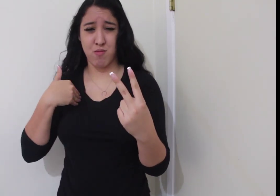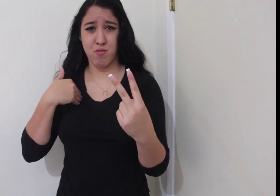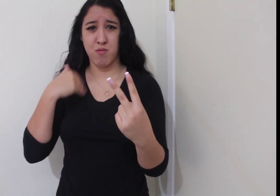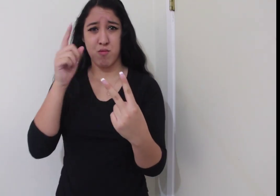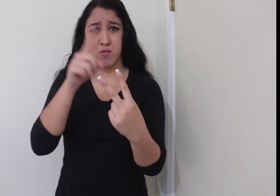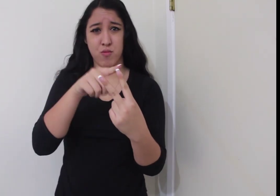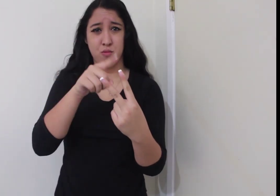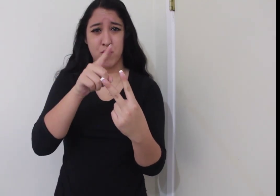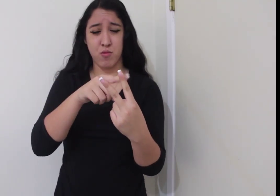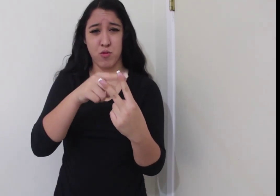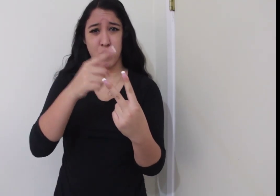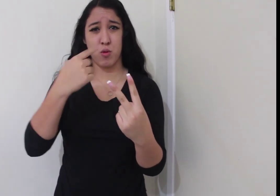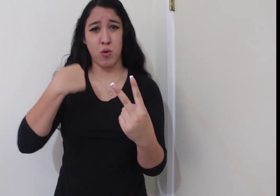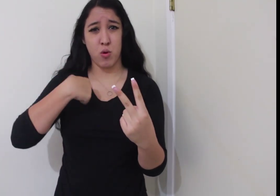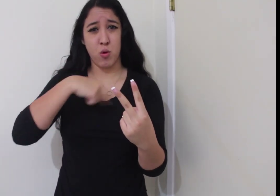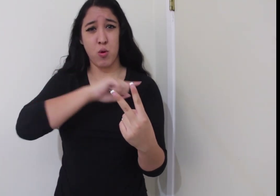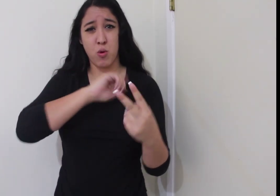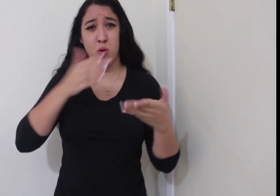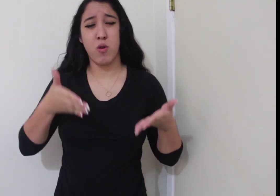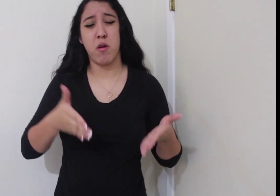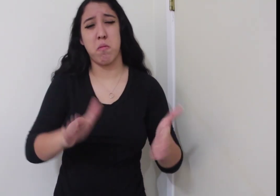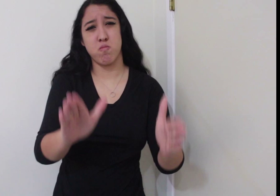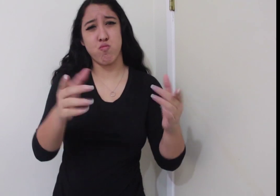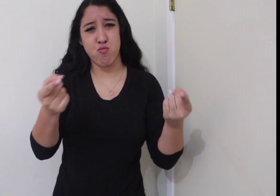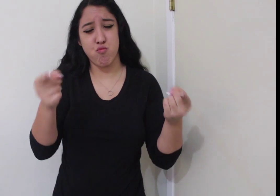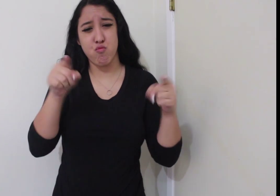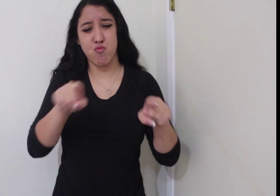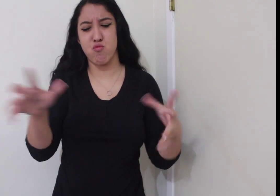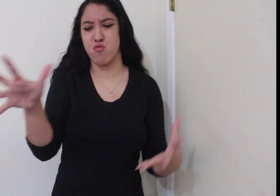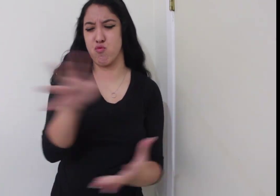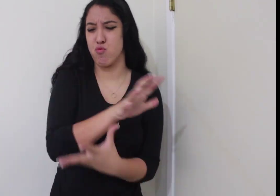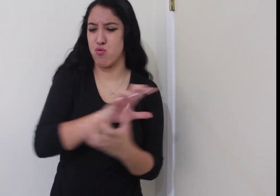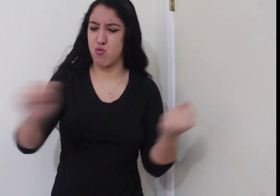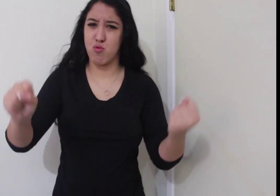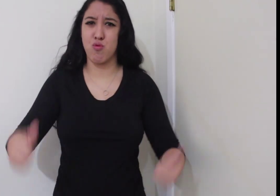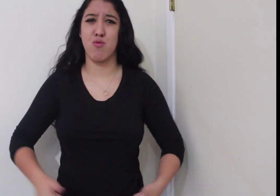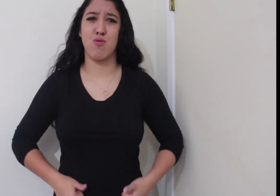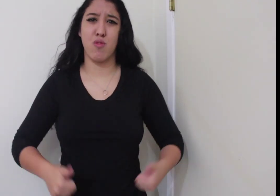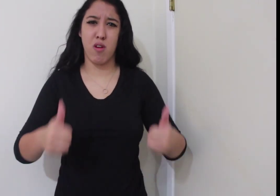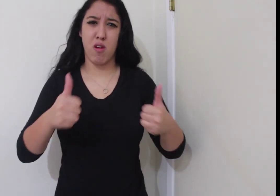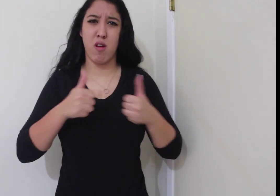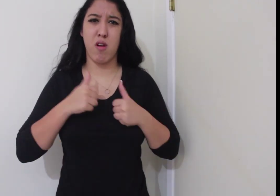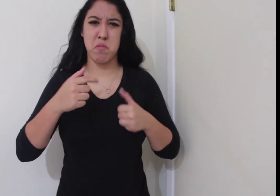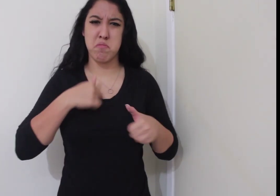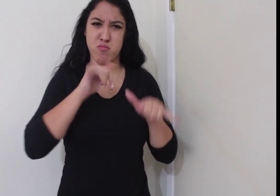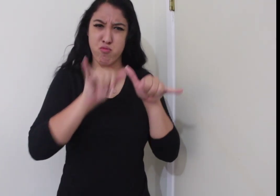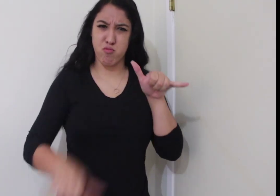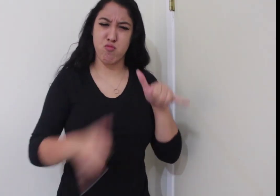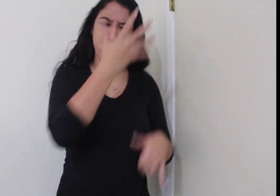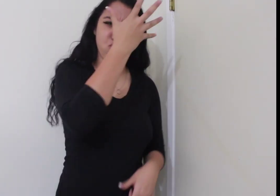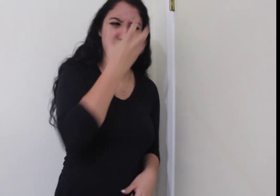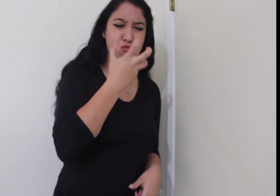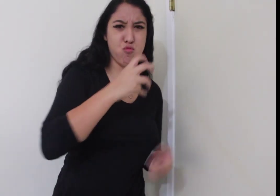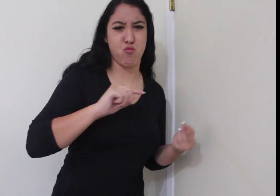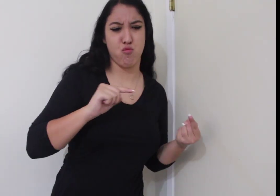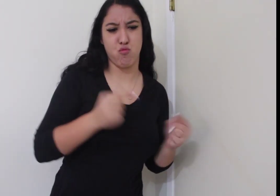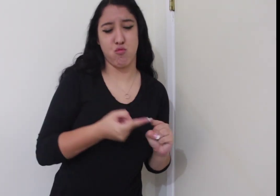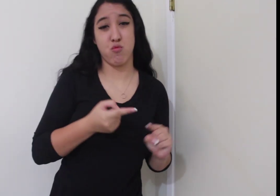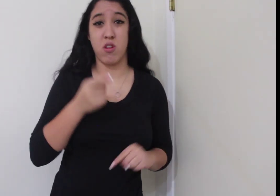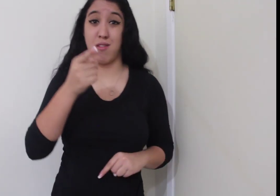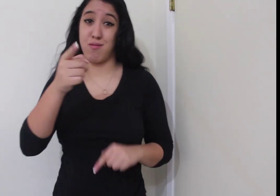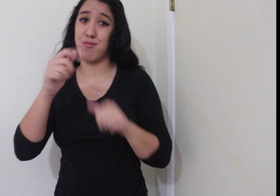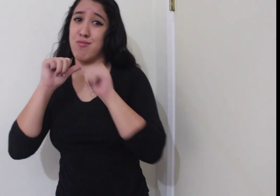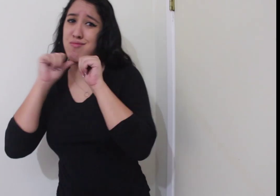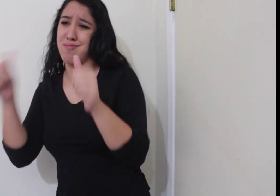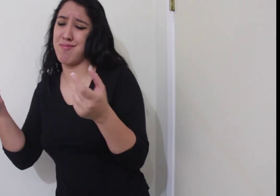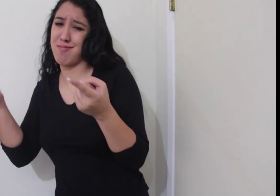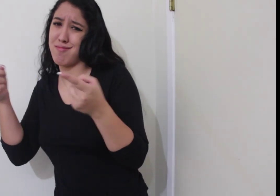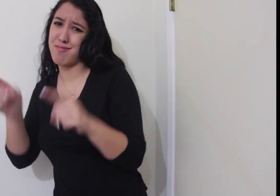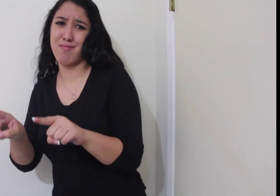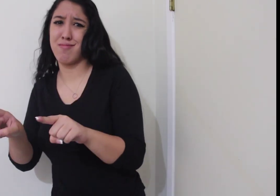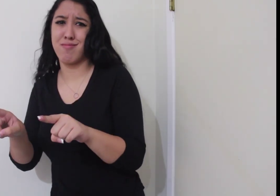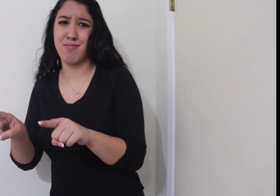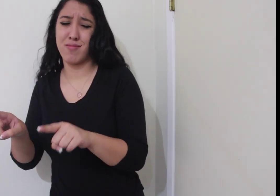We can let this destroy us, I can remain angry and hurt and you can be in denial,